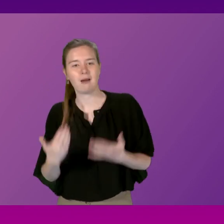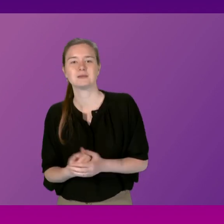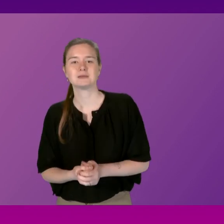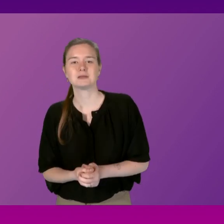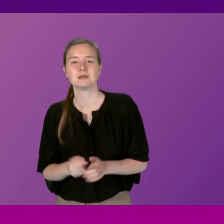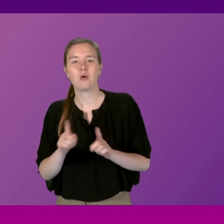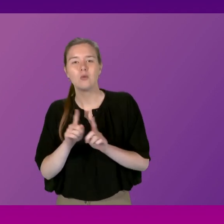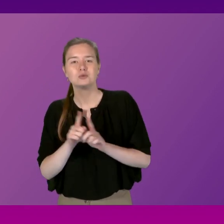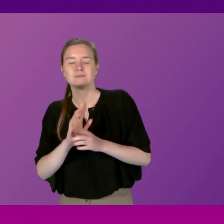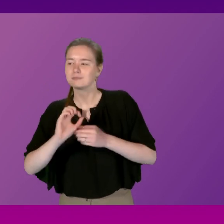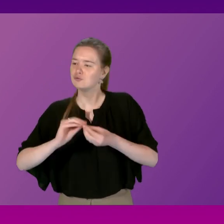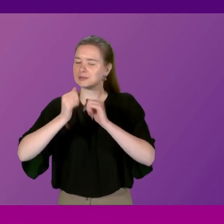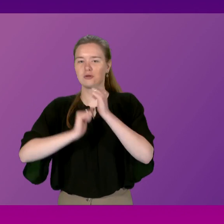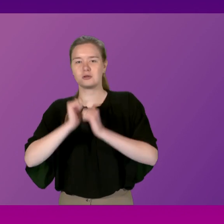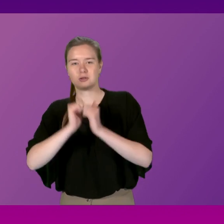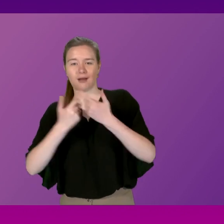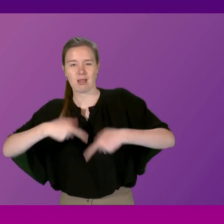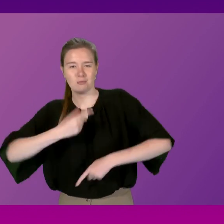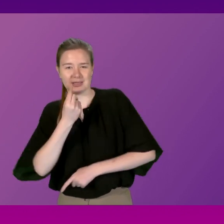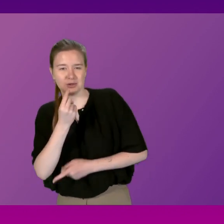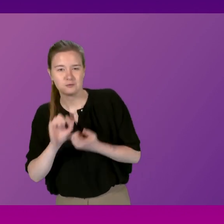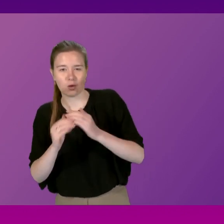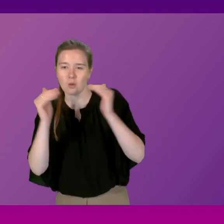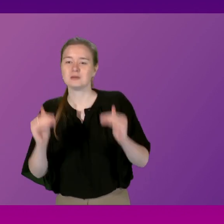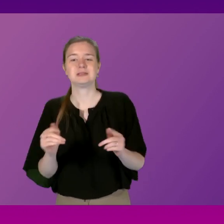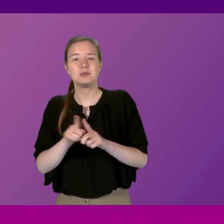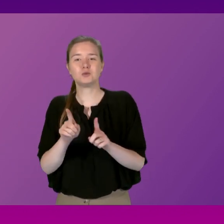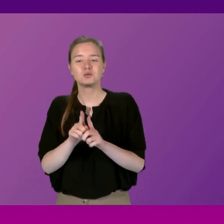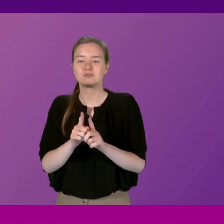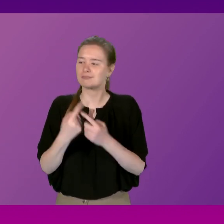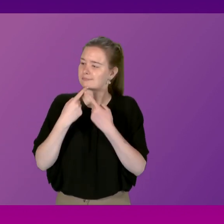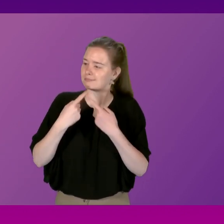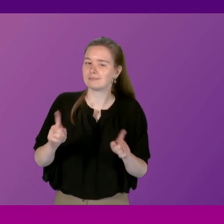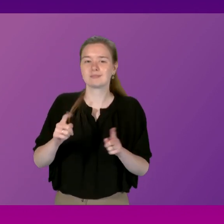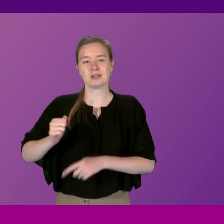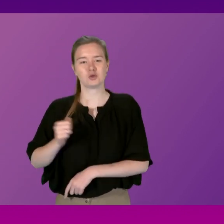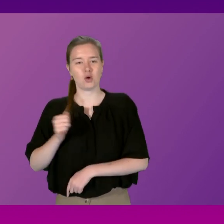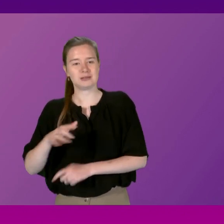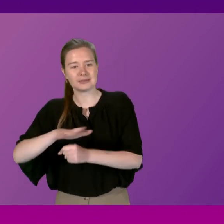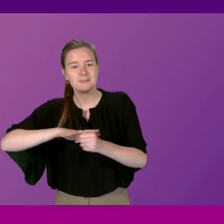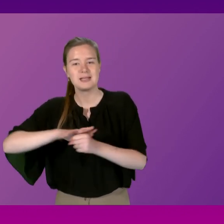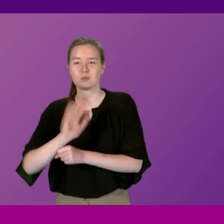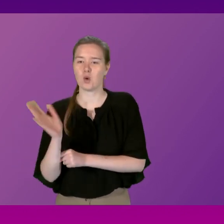structure that allows the potential for equality, and it will send a message that Scotland is a place where everyone matters.